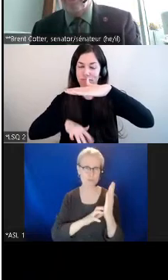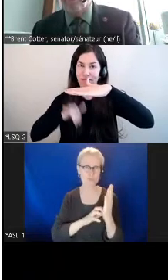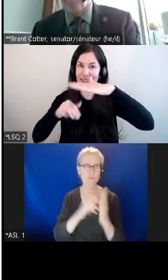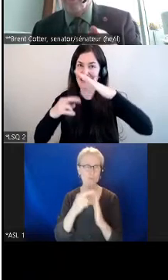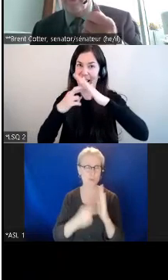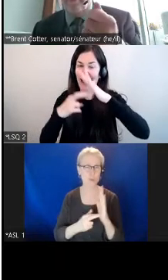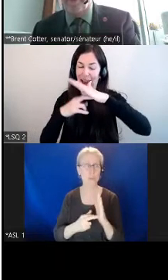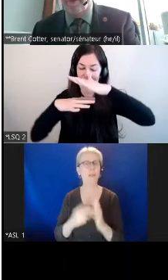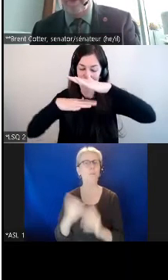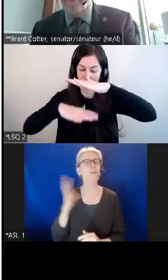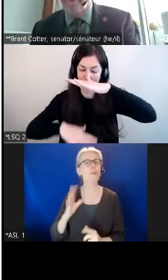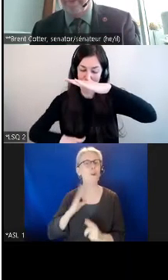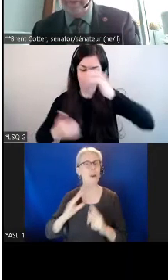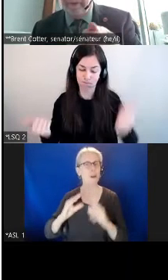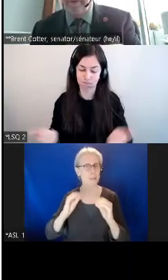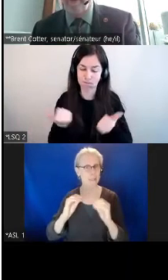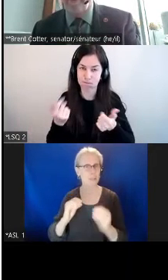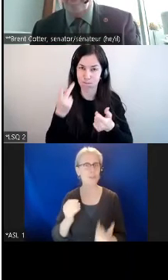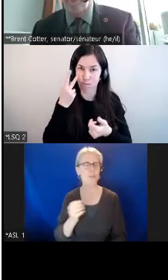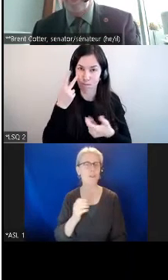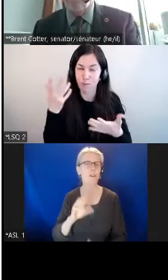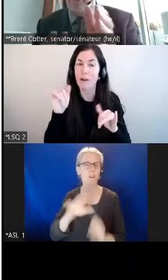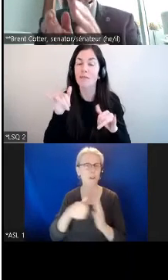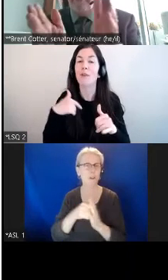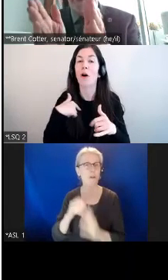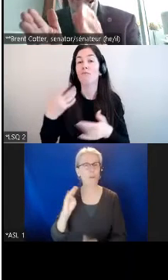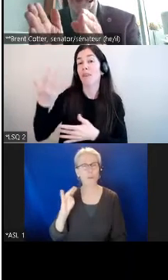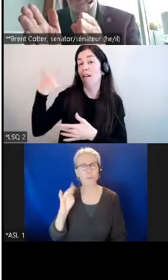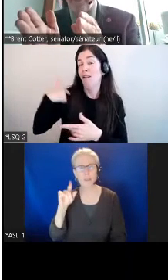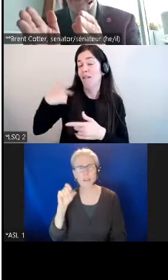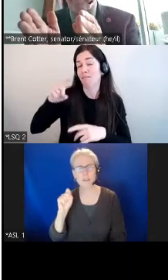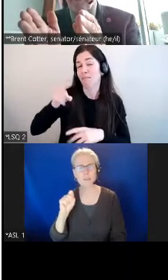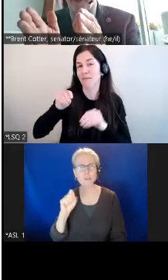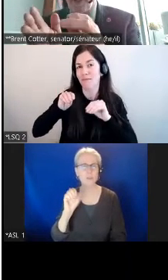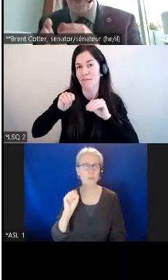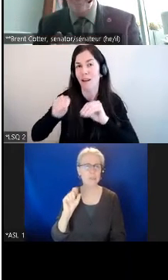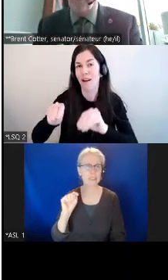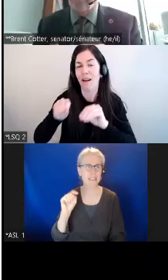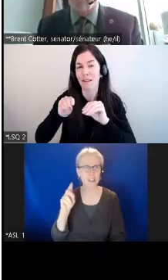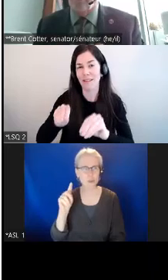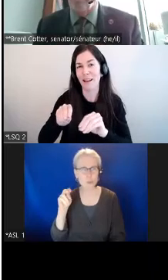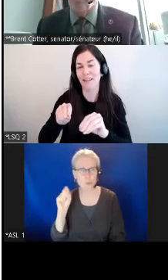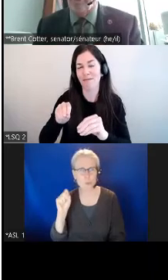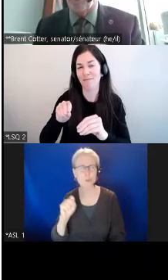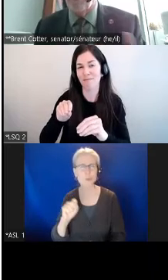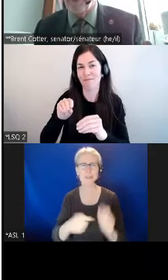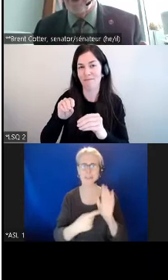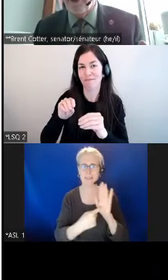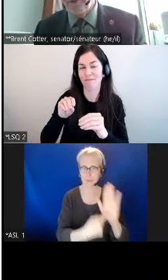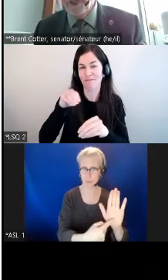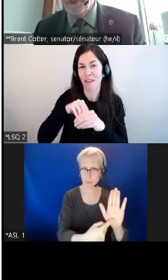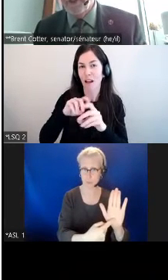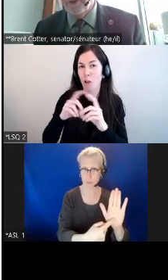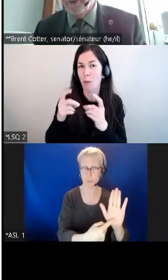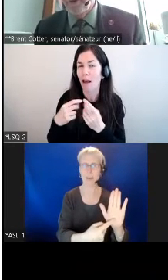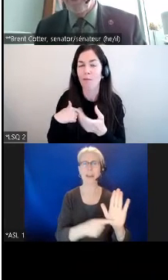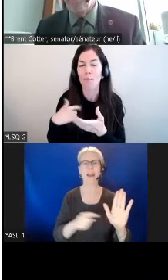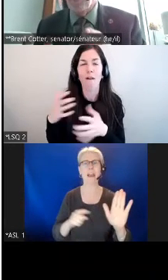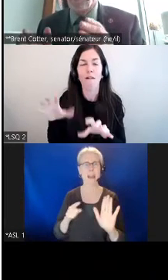STATUTES OR THE BILLS AND SHOW THEM IN A BINDER. AND SHOW YOU THE REGULATIONS RELATED TO THOSE.